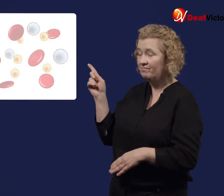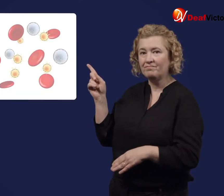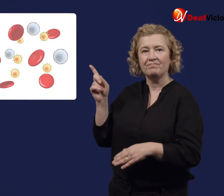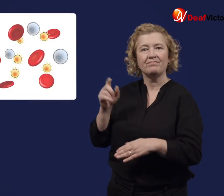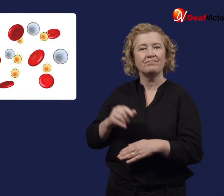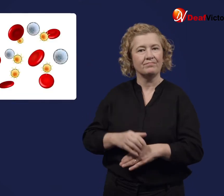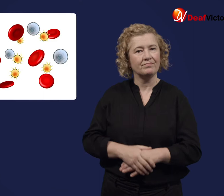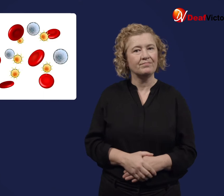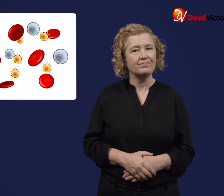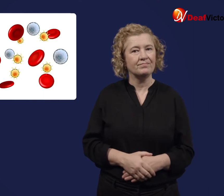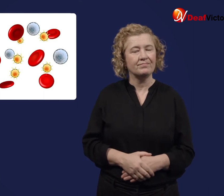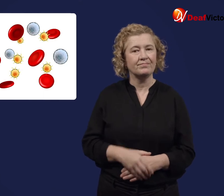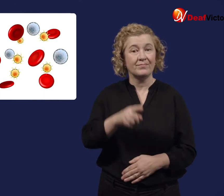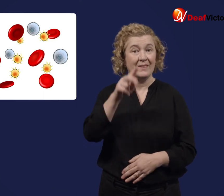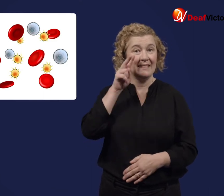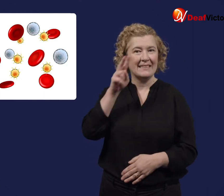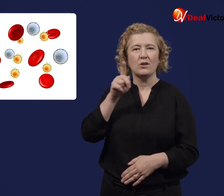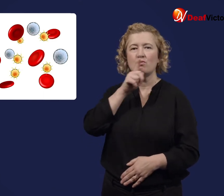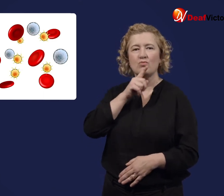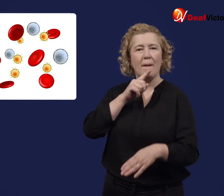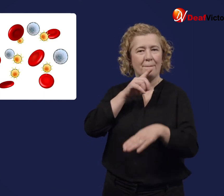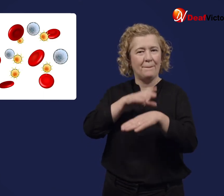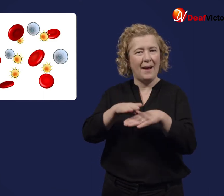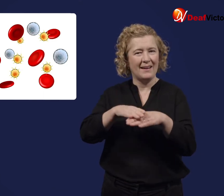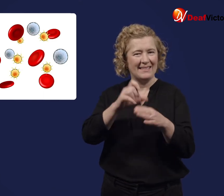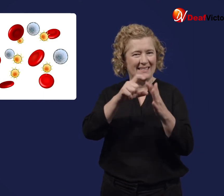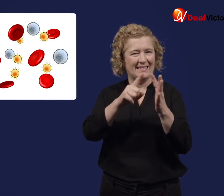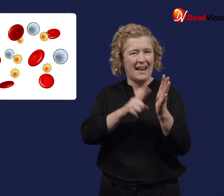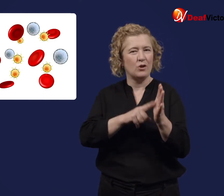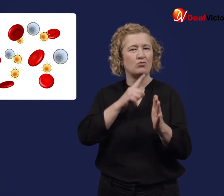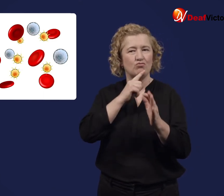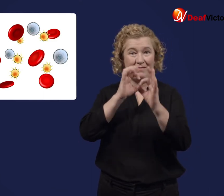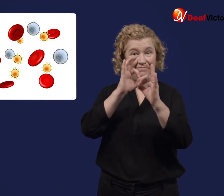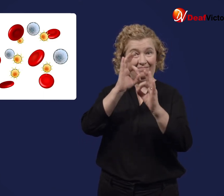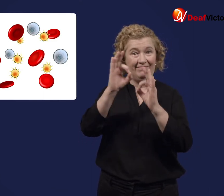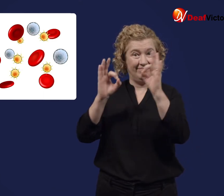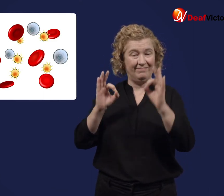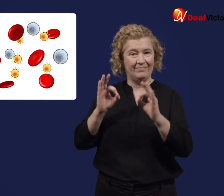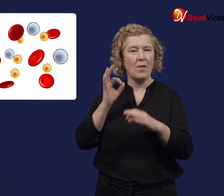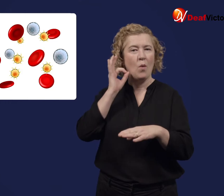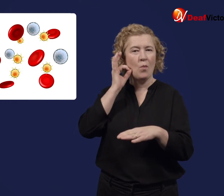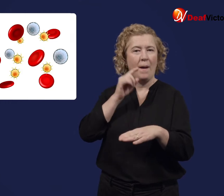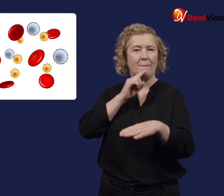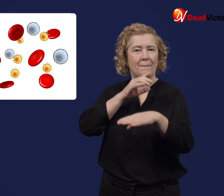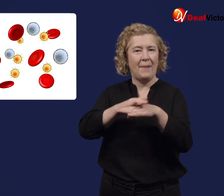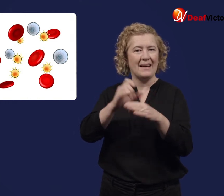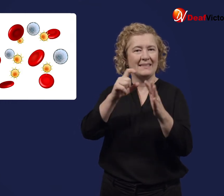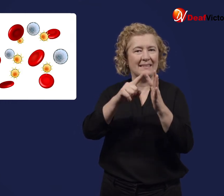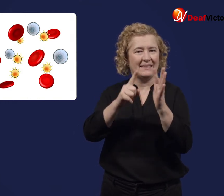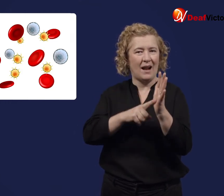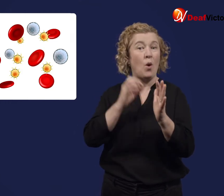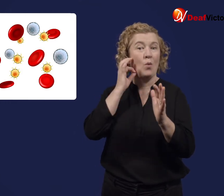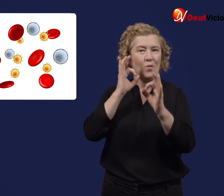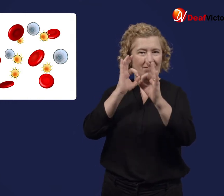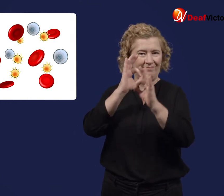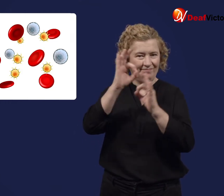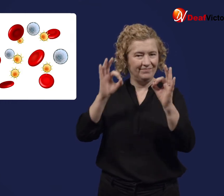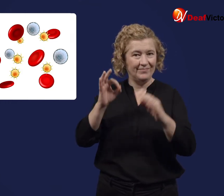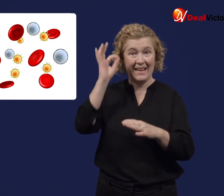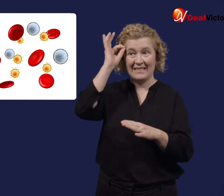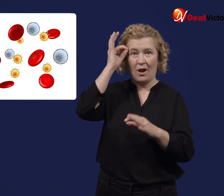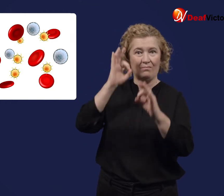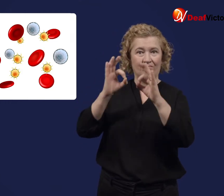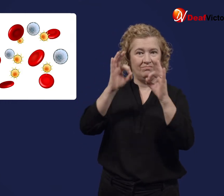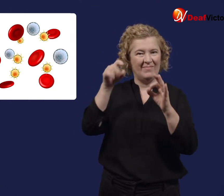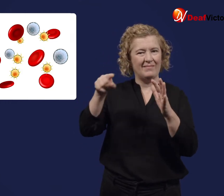Red blood cells, white blood cells, and platelets.